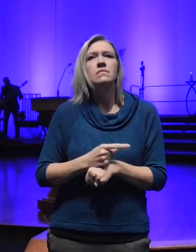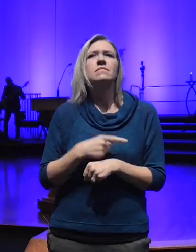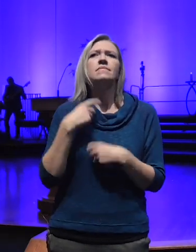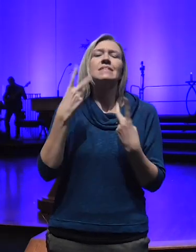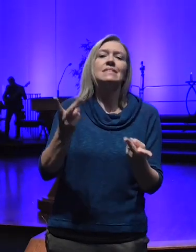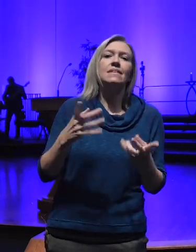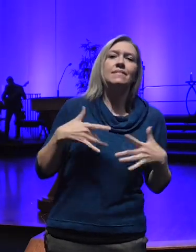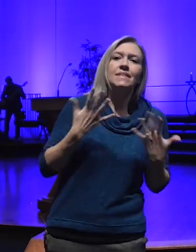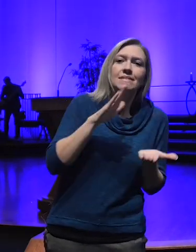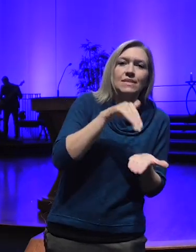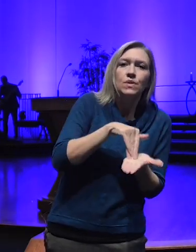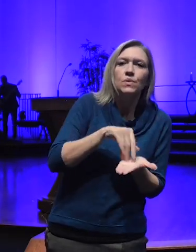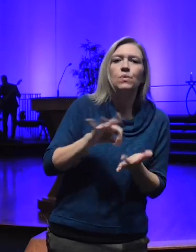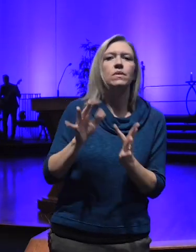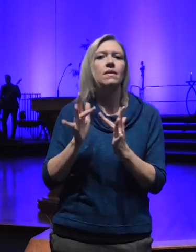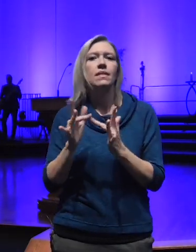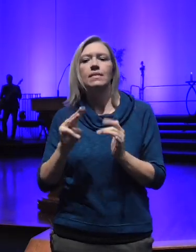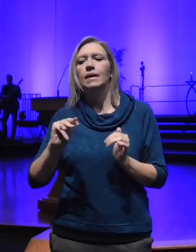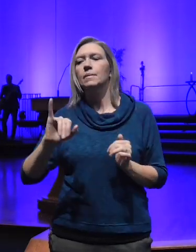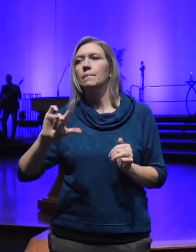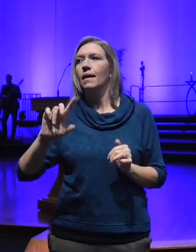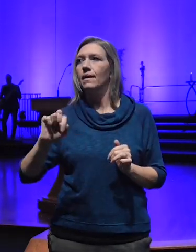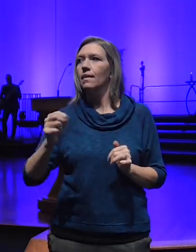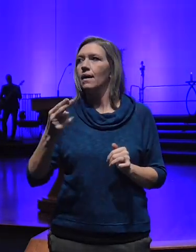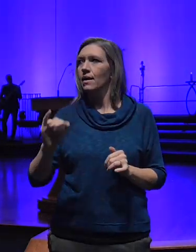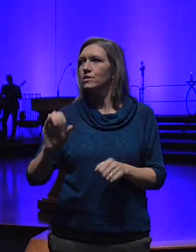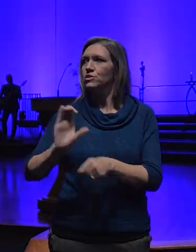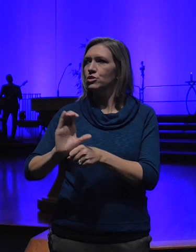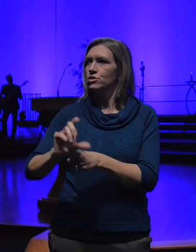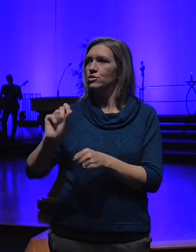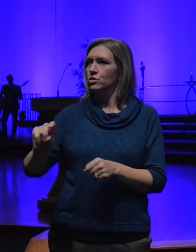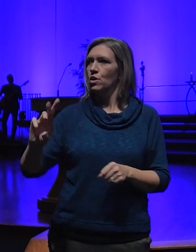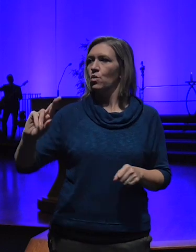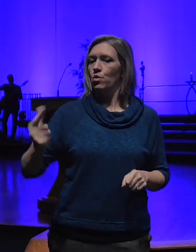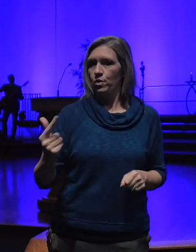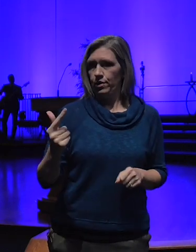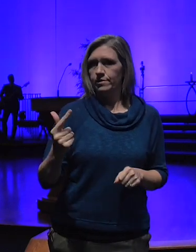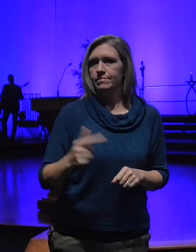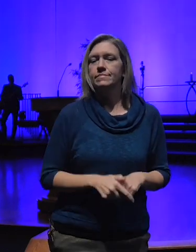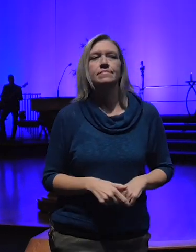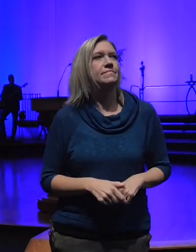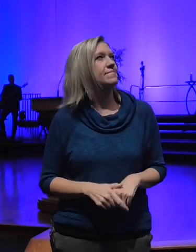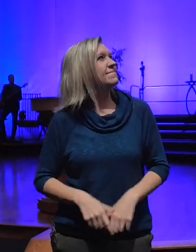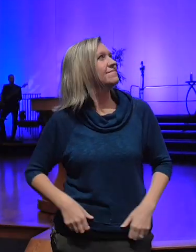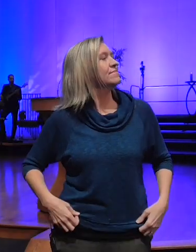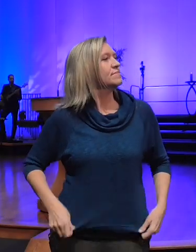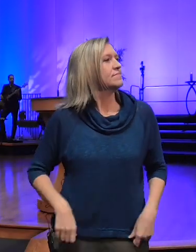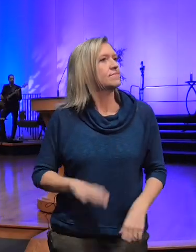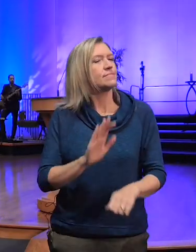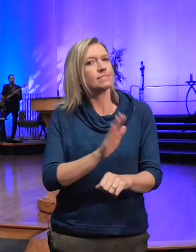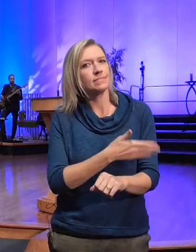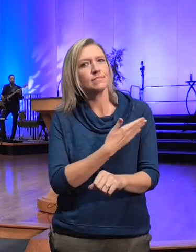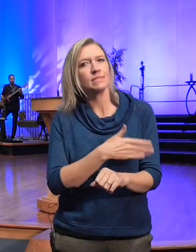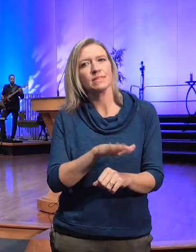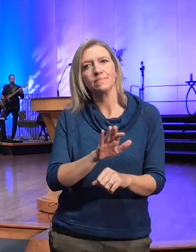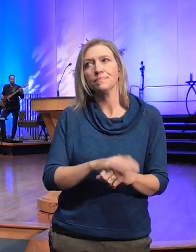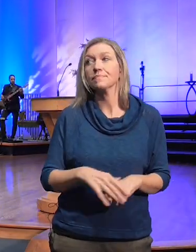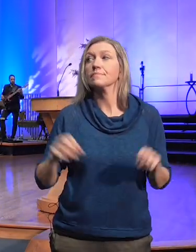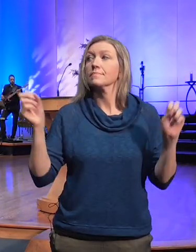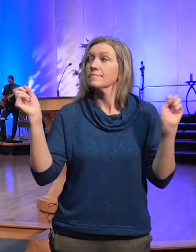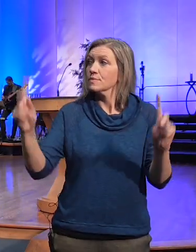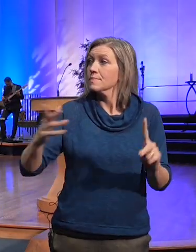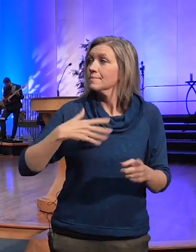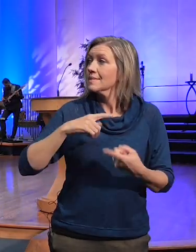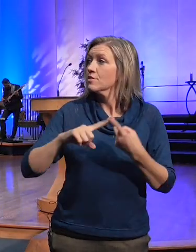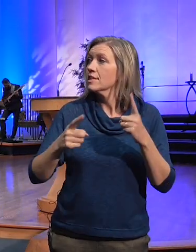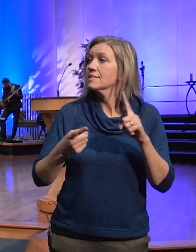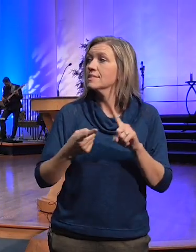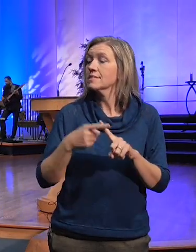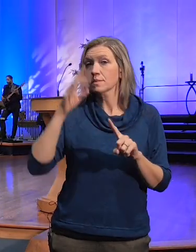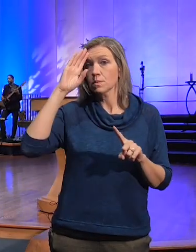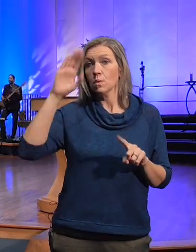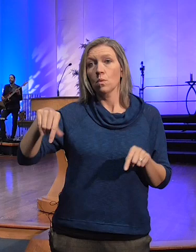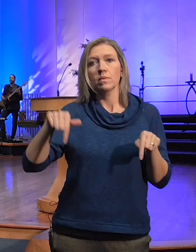migh church.org all right my friends you know this is uh one of my favorite congregational